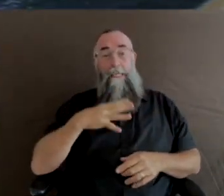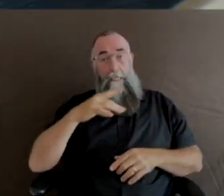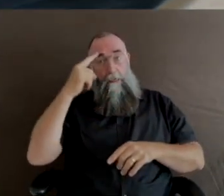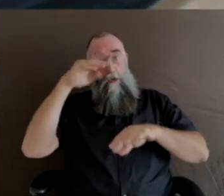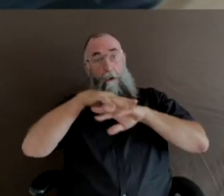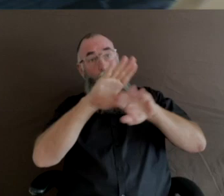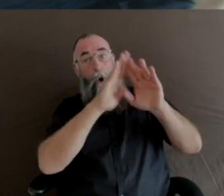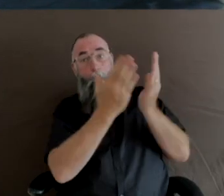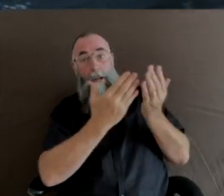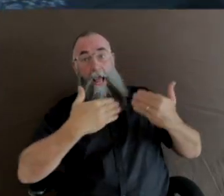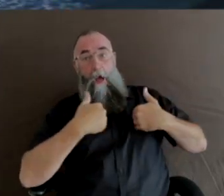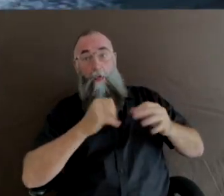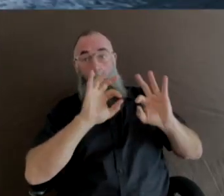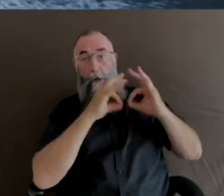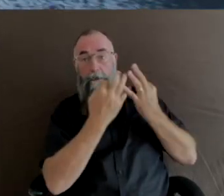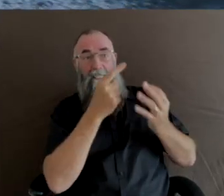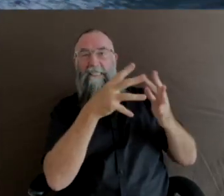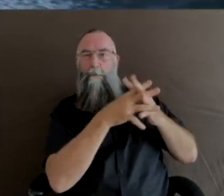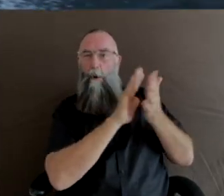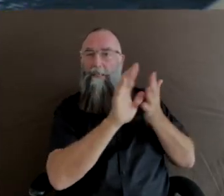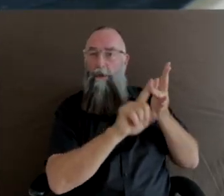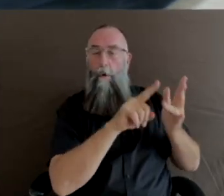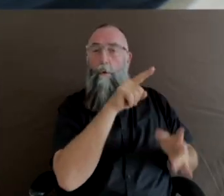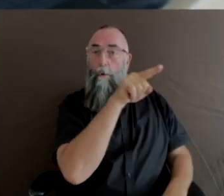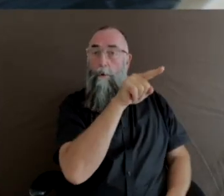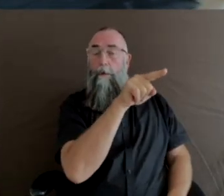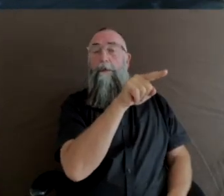call for, you know, people to take up worldwide,